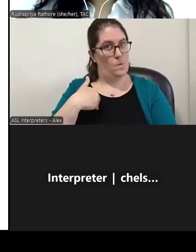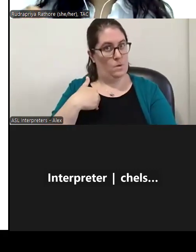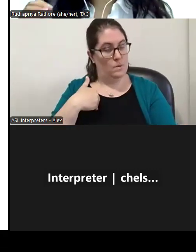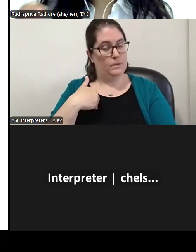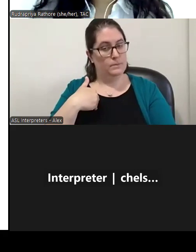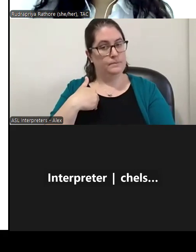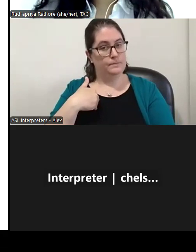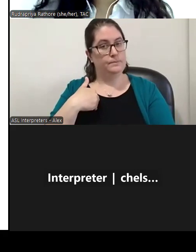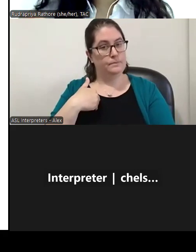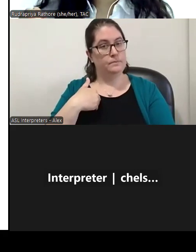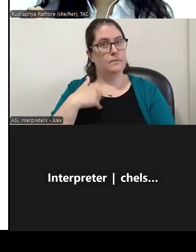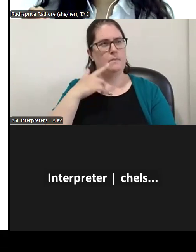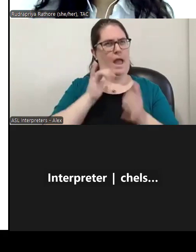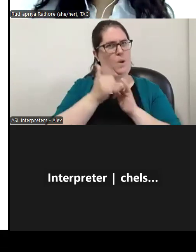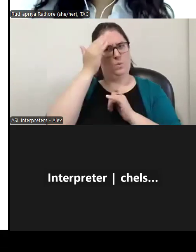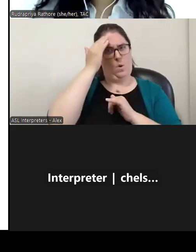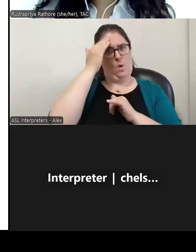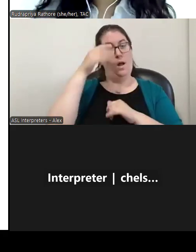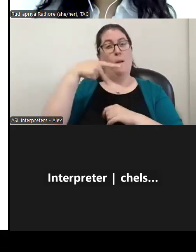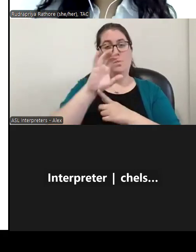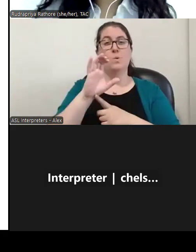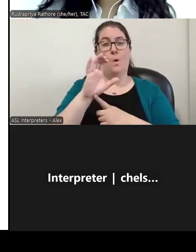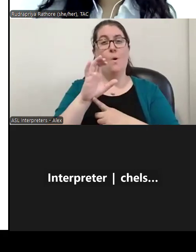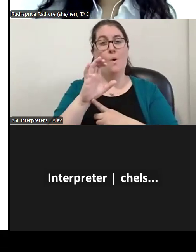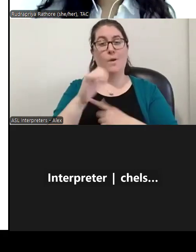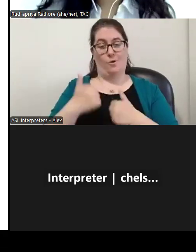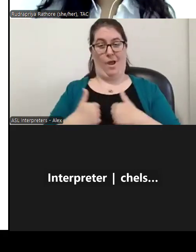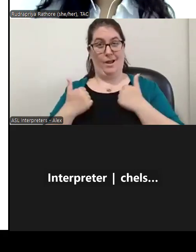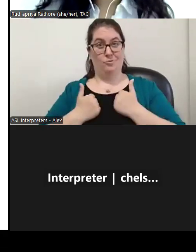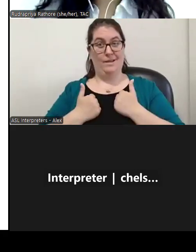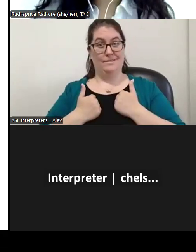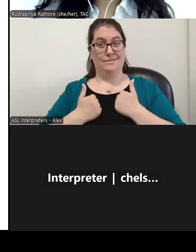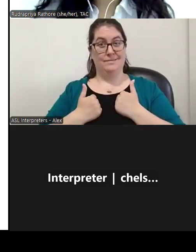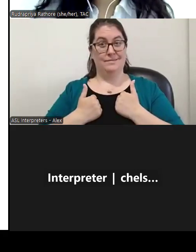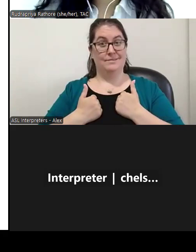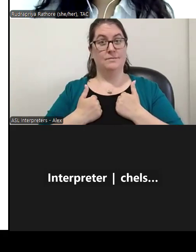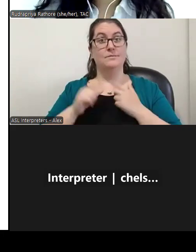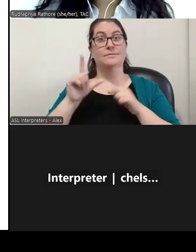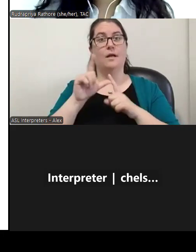the a good way to tell is that your postal code in your address needs to start with the letter M